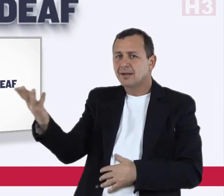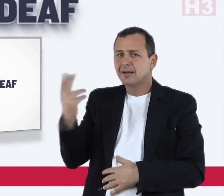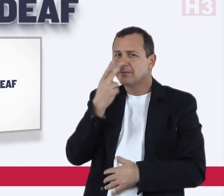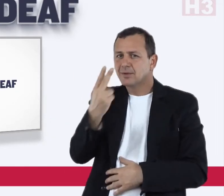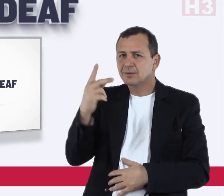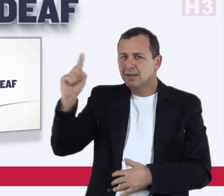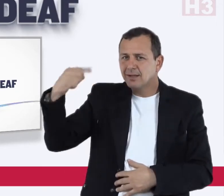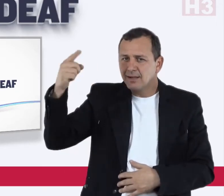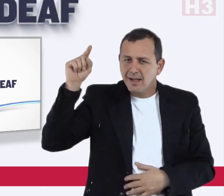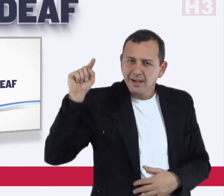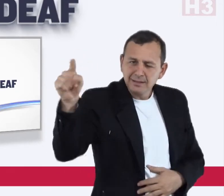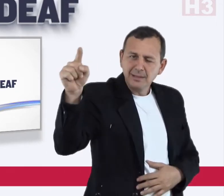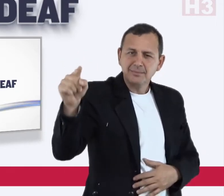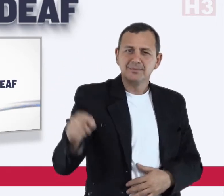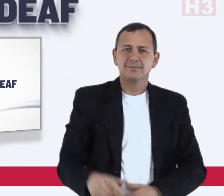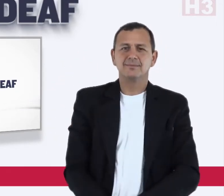See you next time!